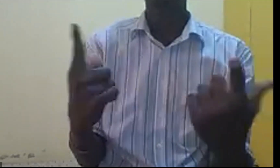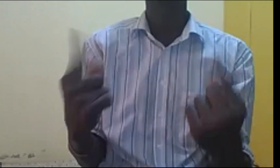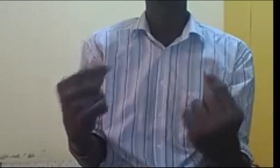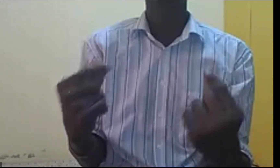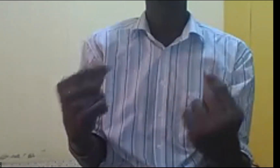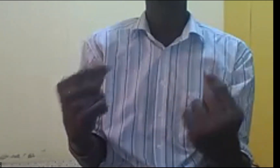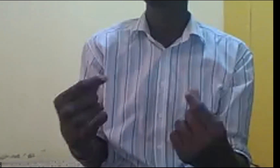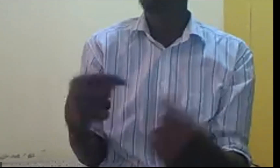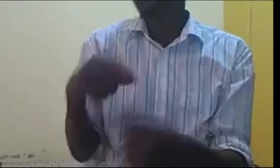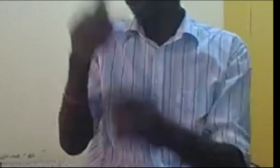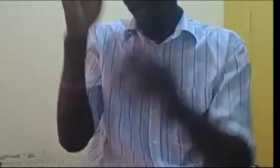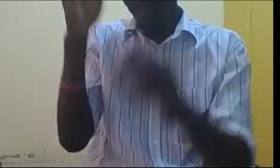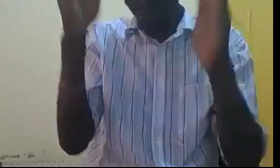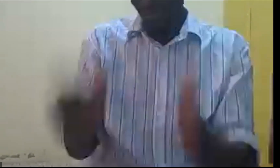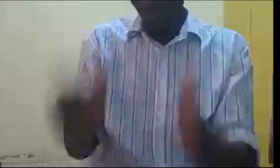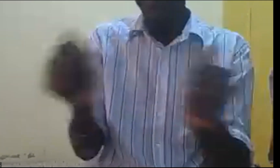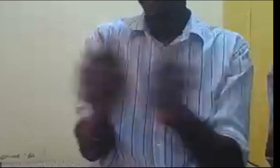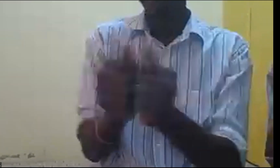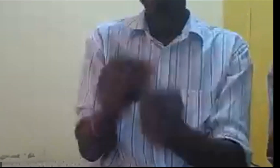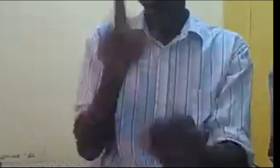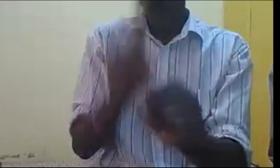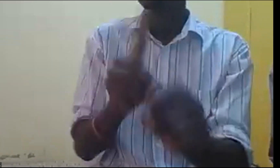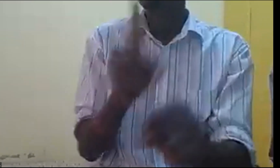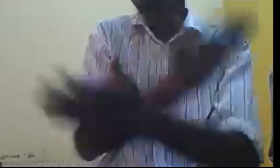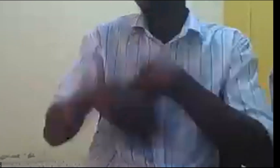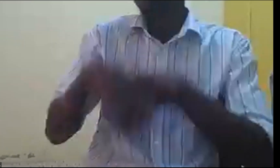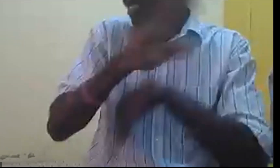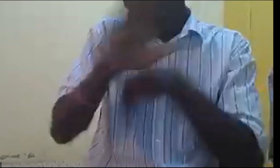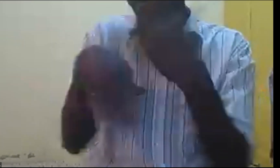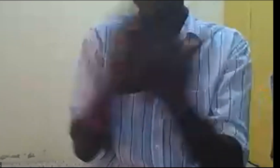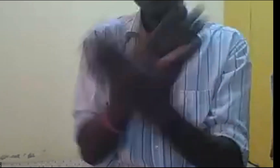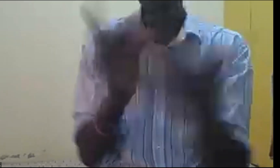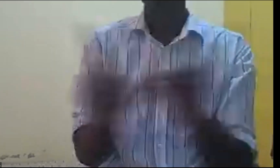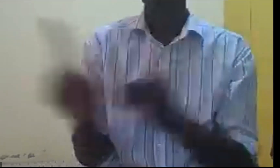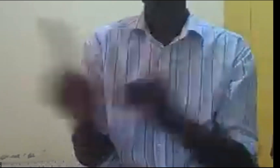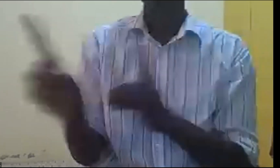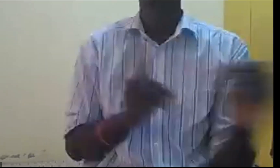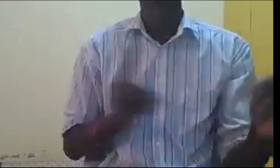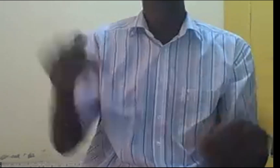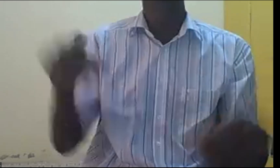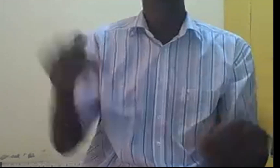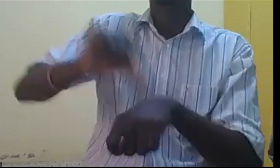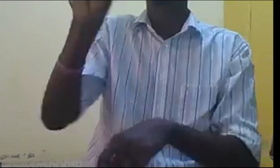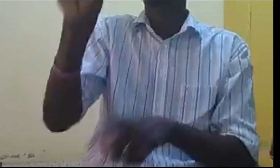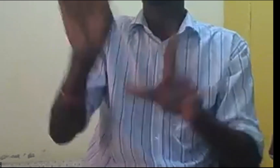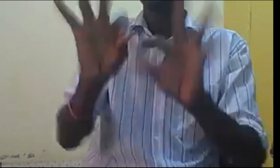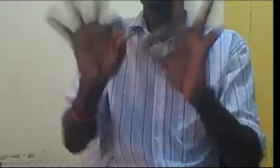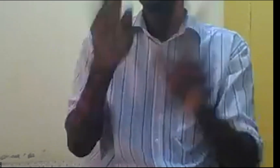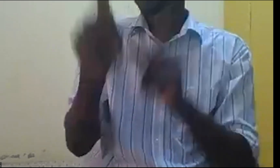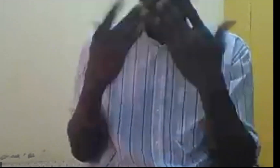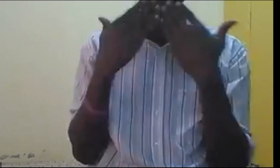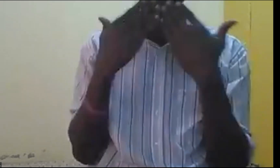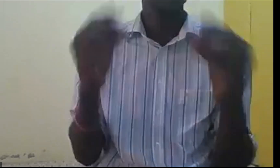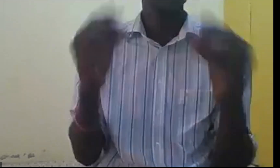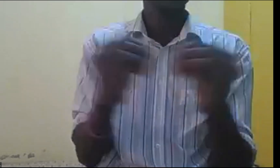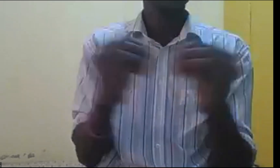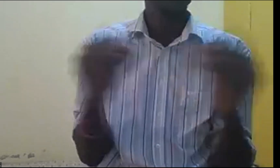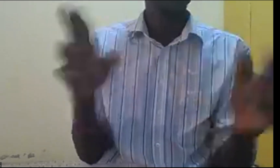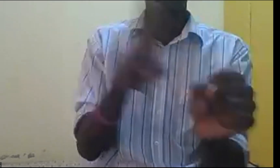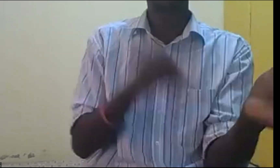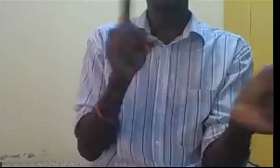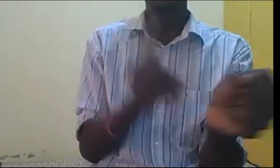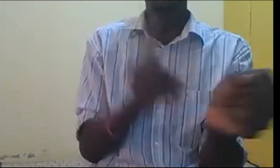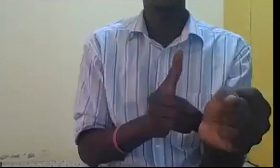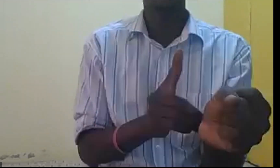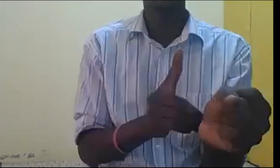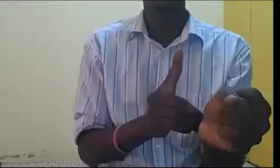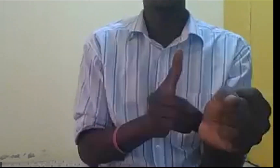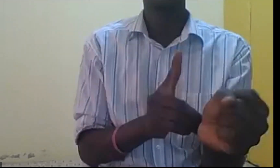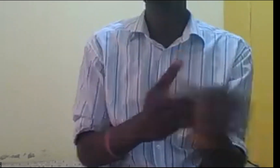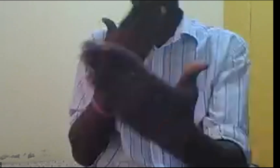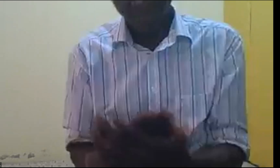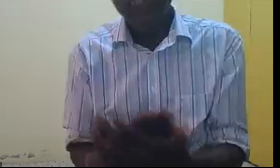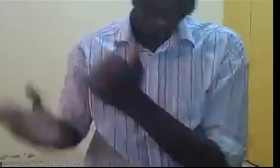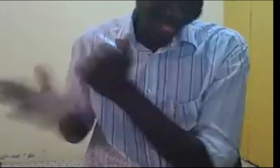Justneath. That is an issue.